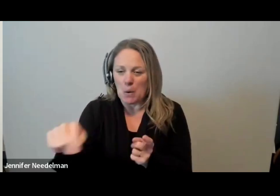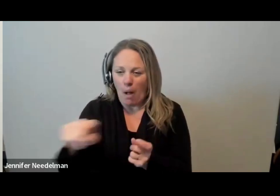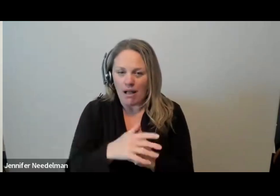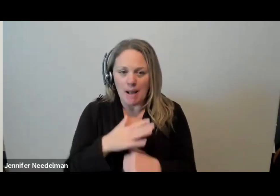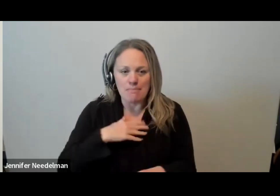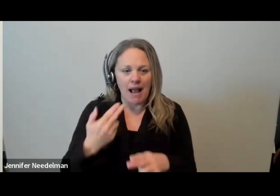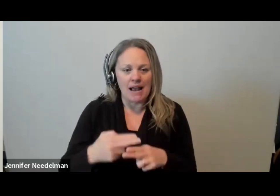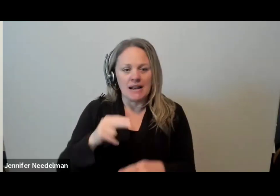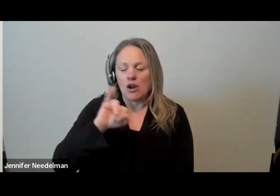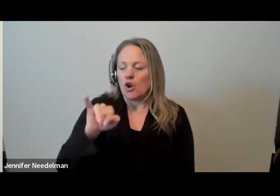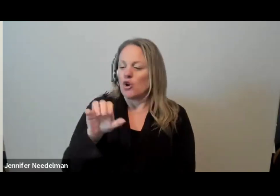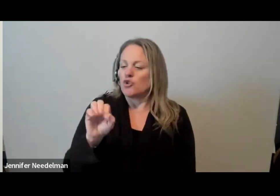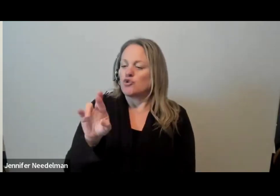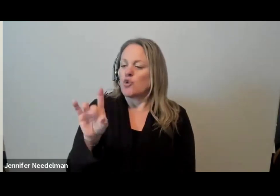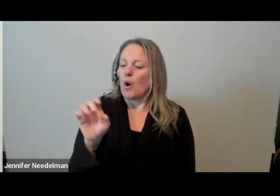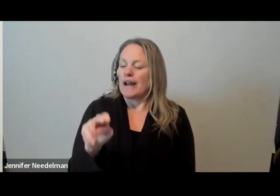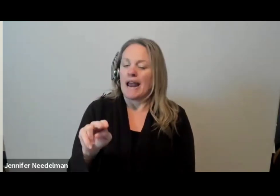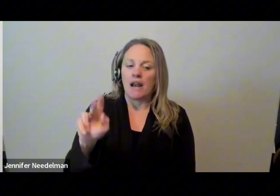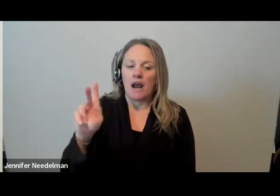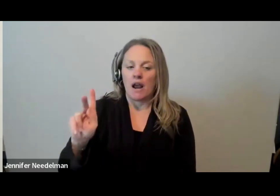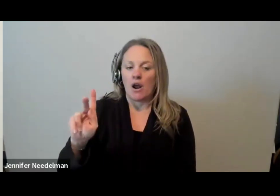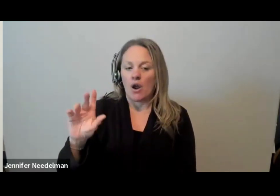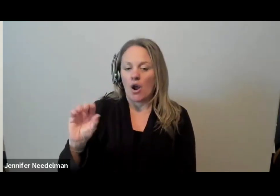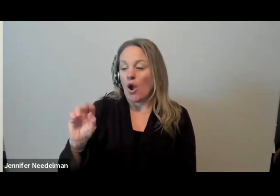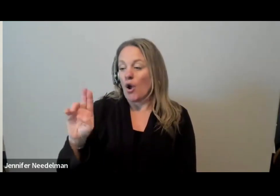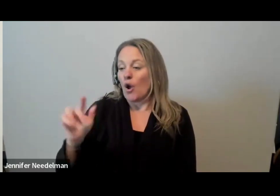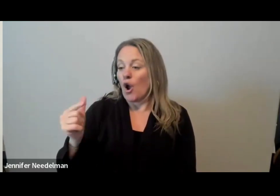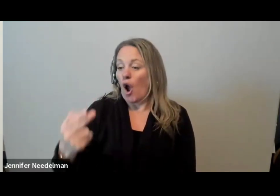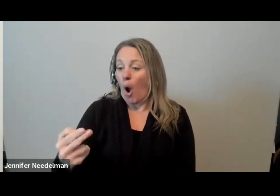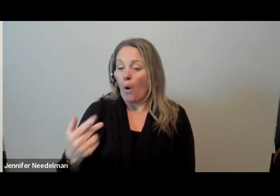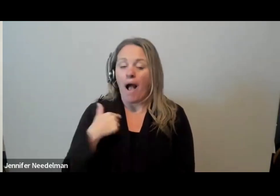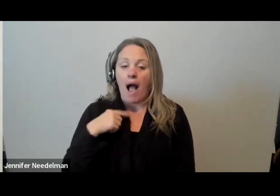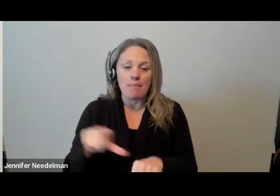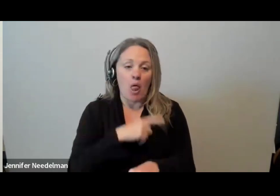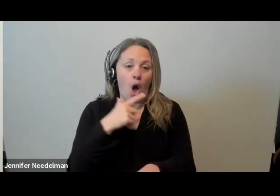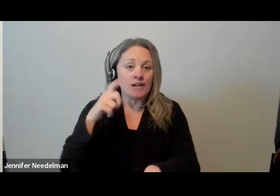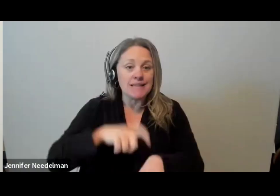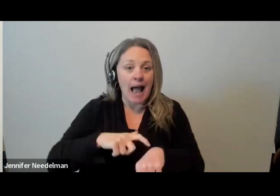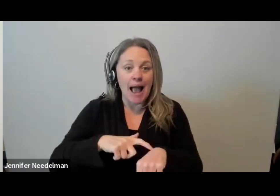My name's Jordan Kough. As Rolando just shared with you, I'm a long time disability rights advocate